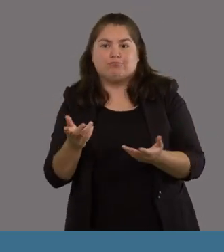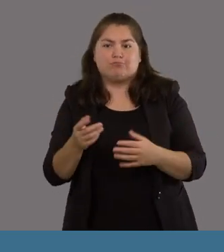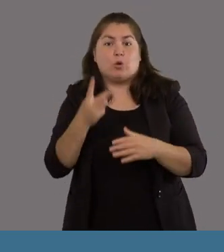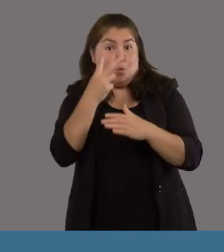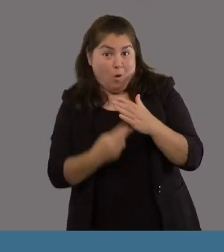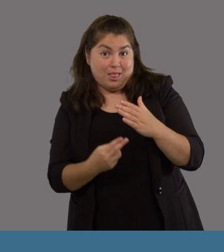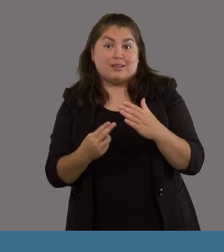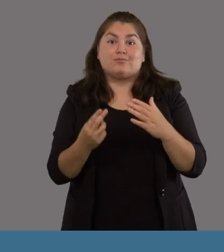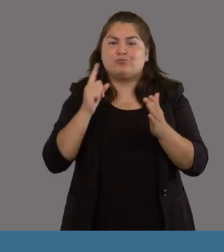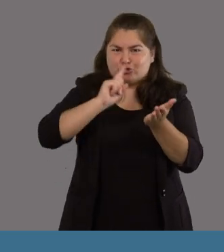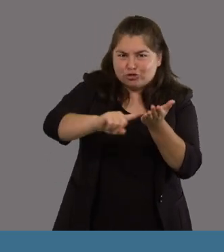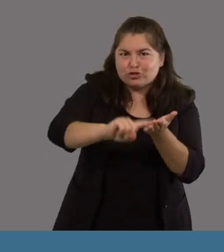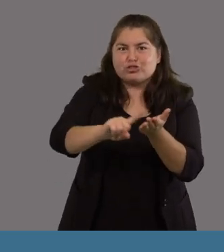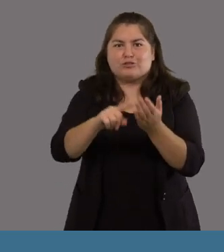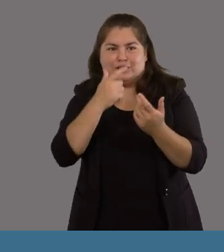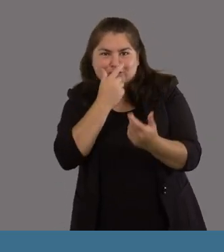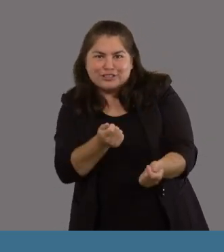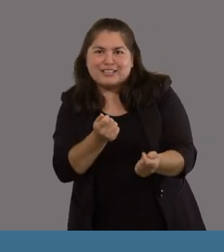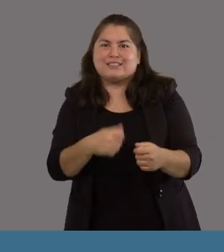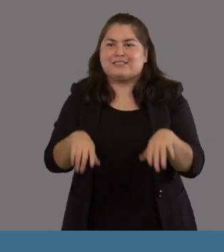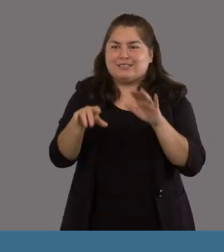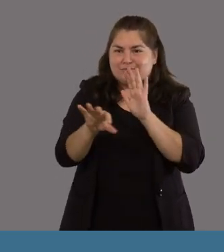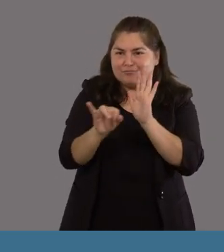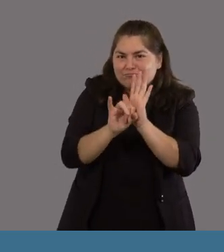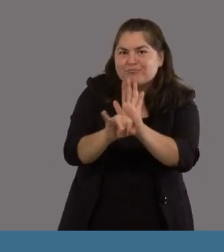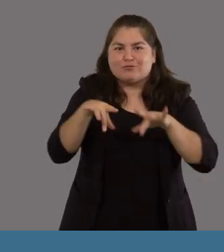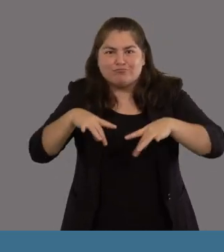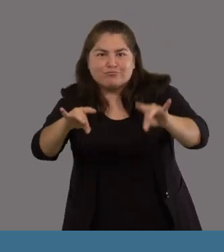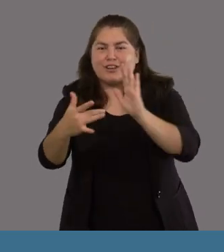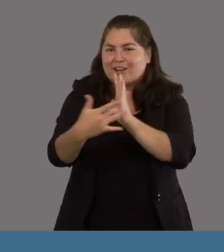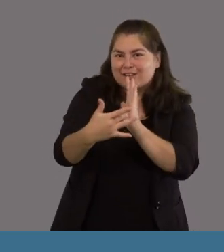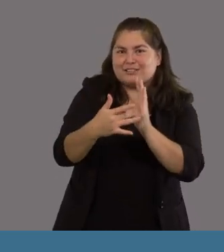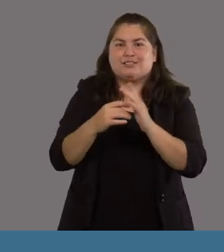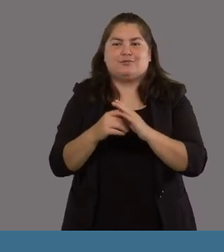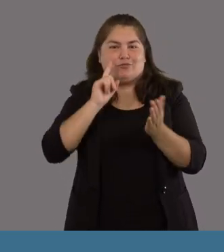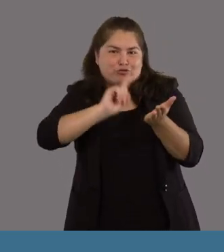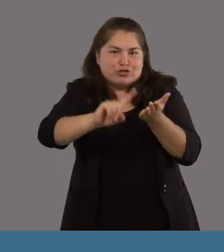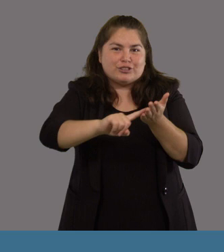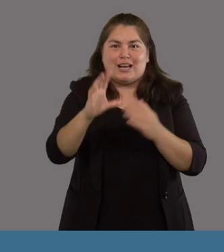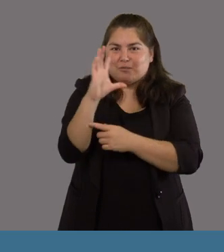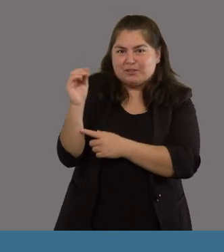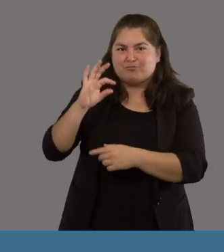mutual research interests, identification of required tools, research co-development,